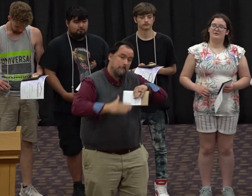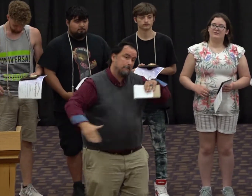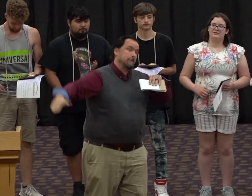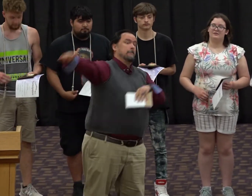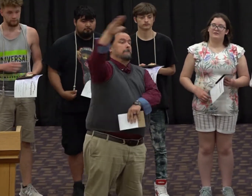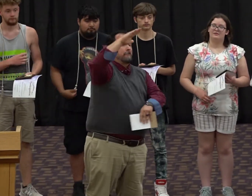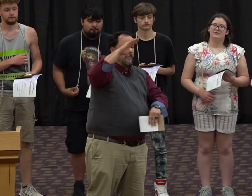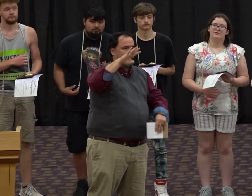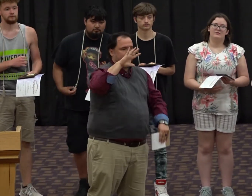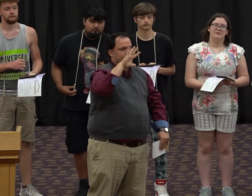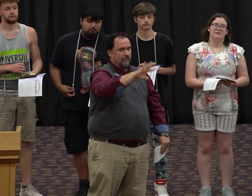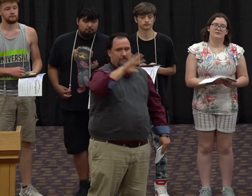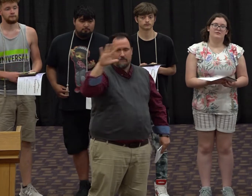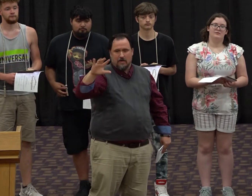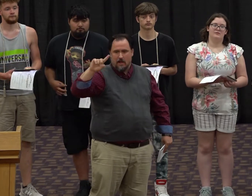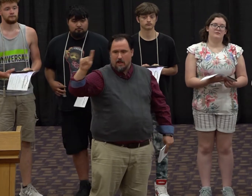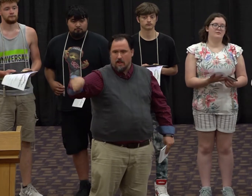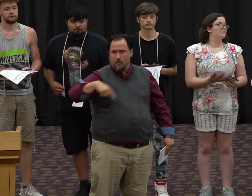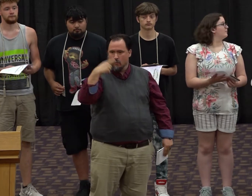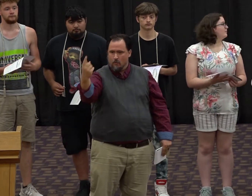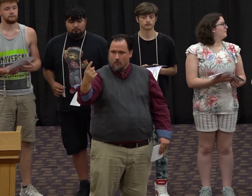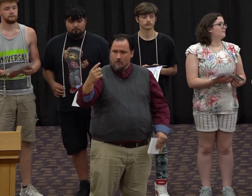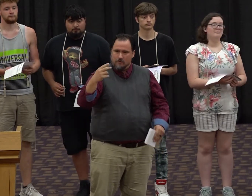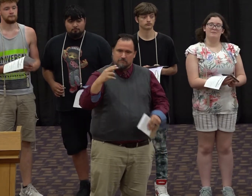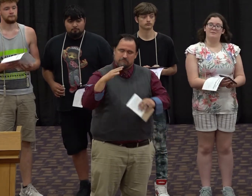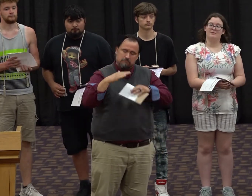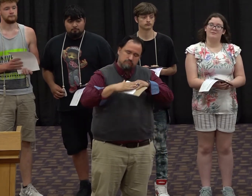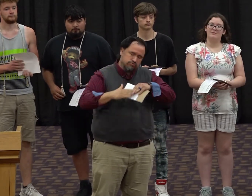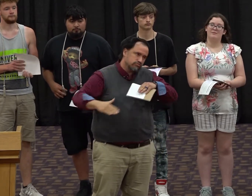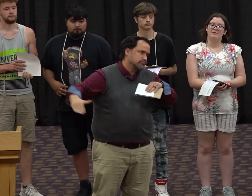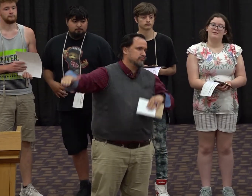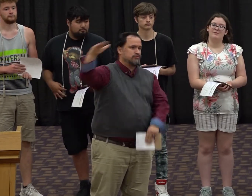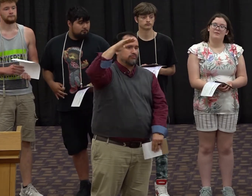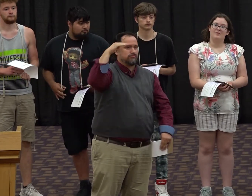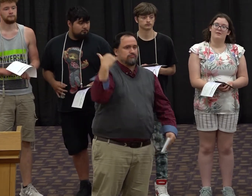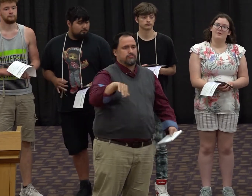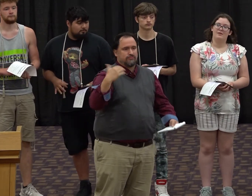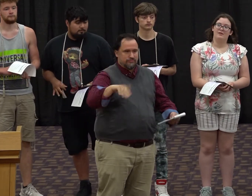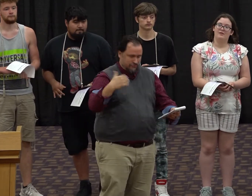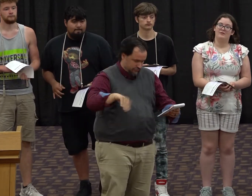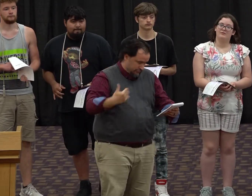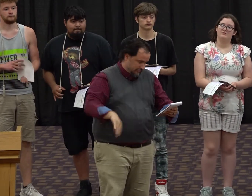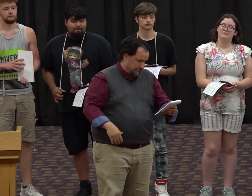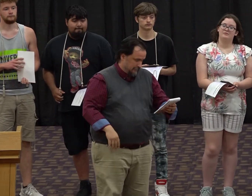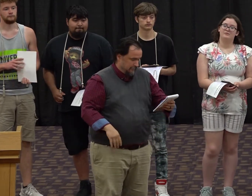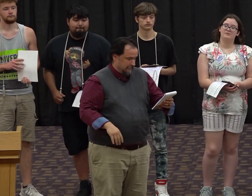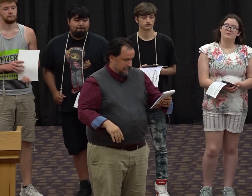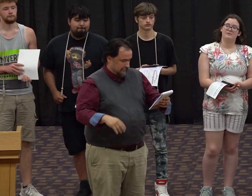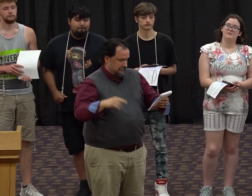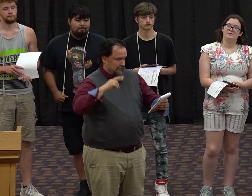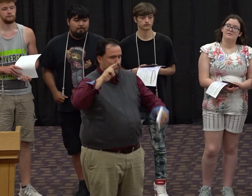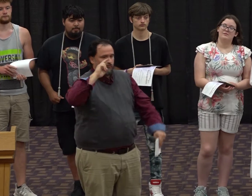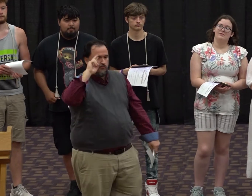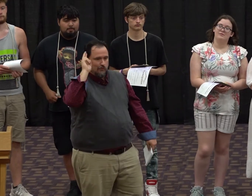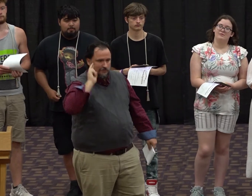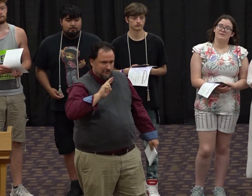And, again, excelled and exceeded, and went beyond the hours requirement.